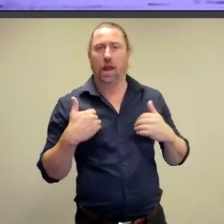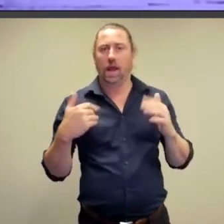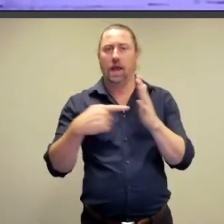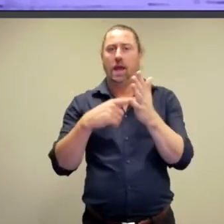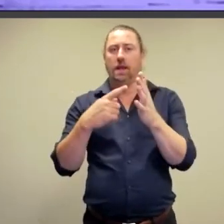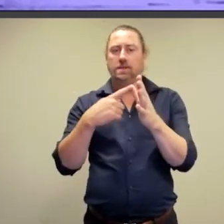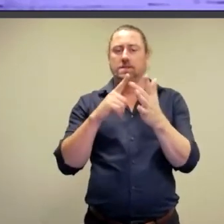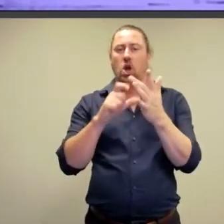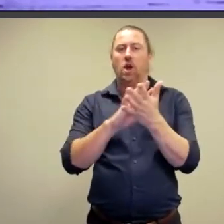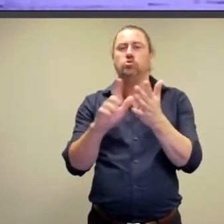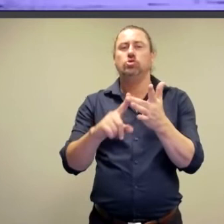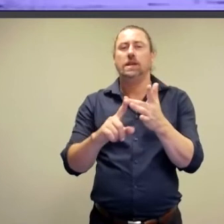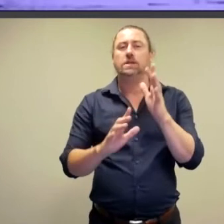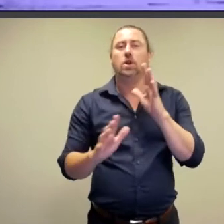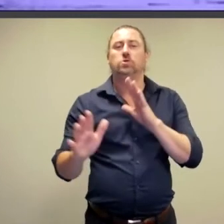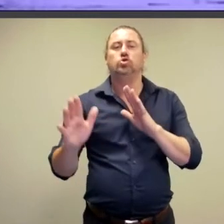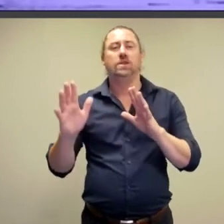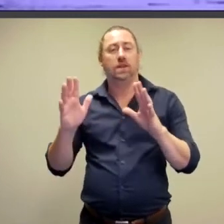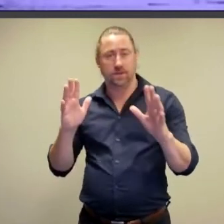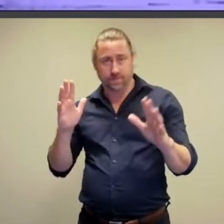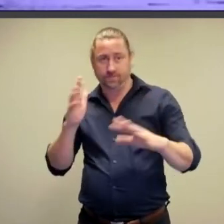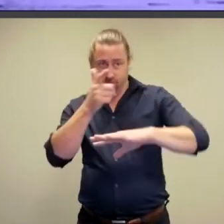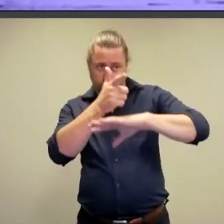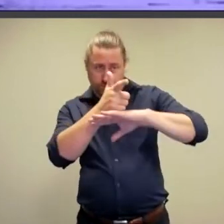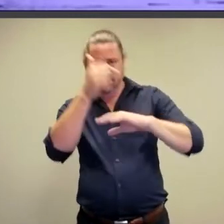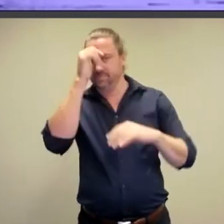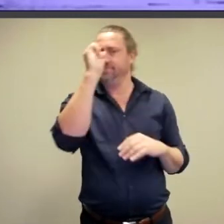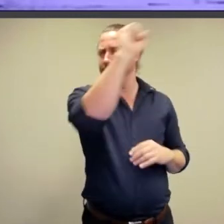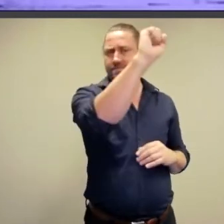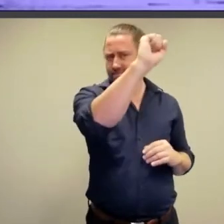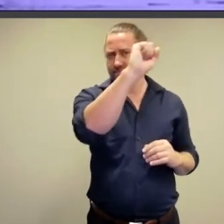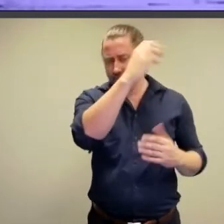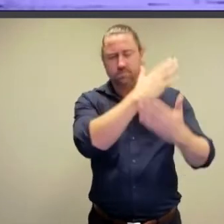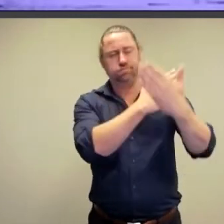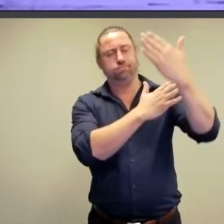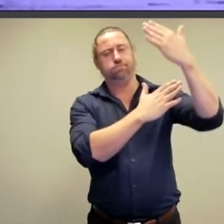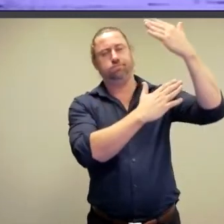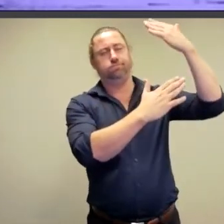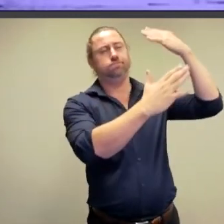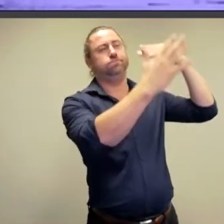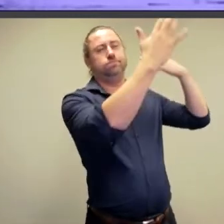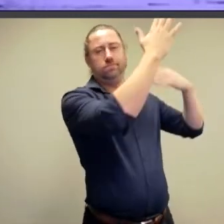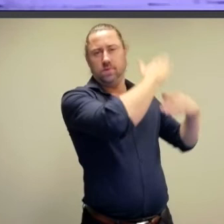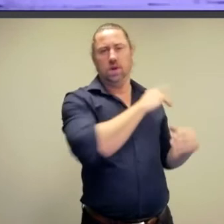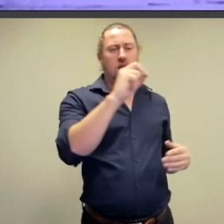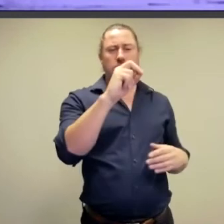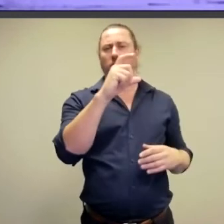This is a slow and ancient practice